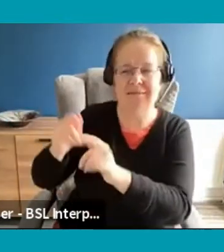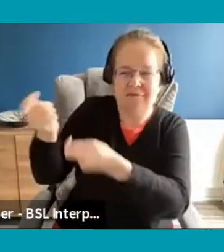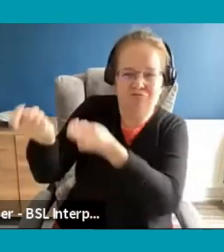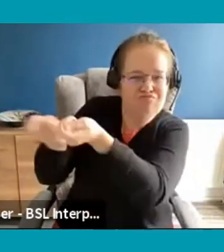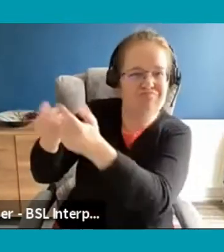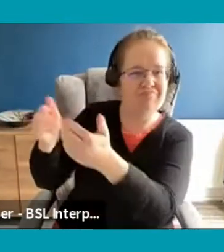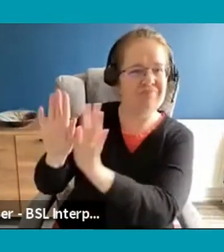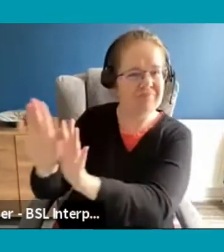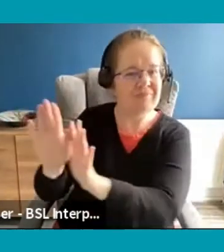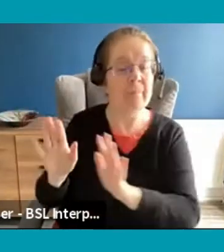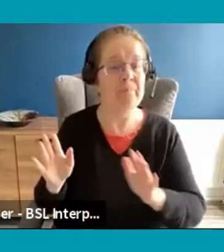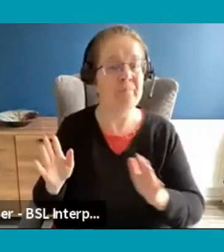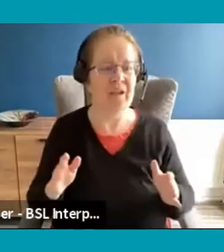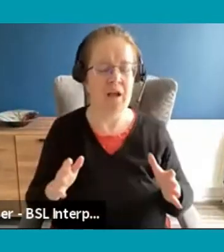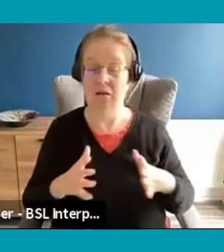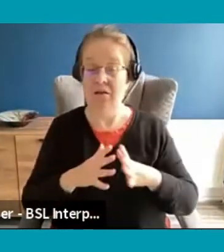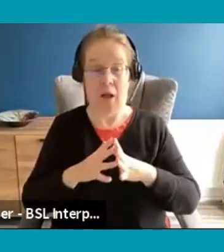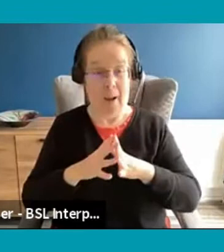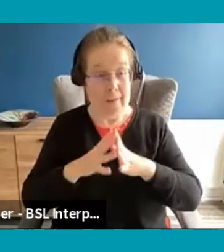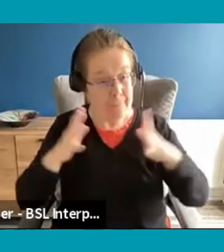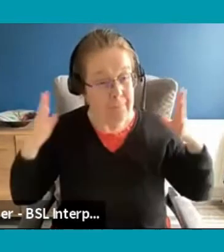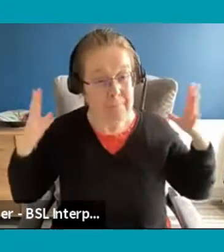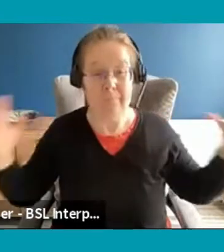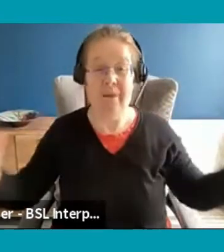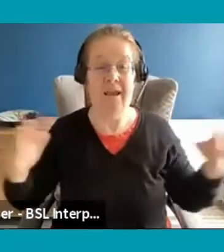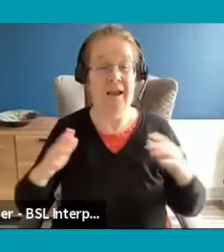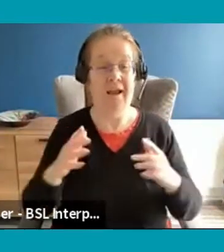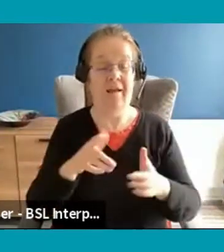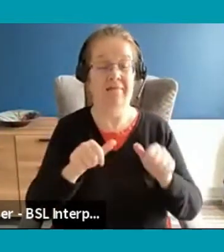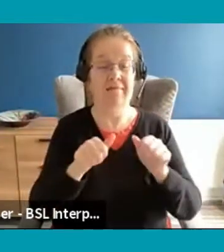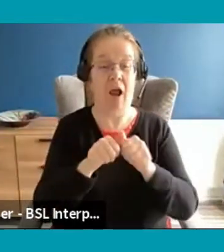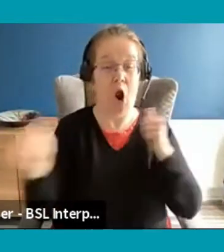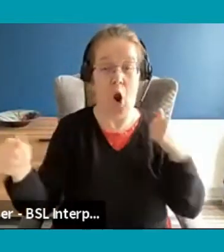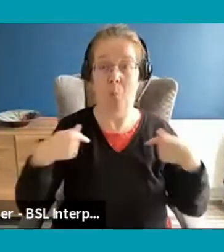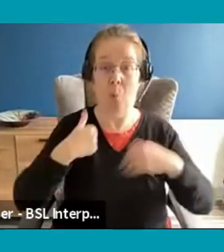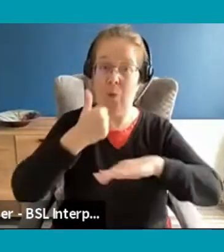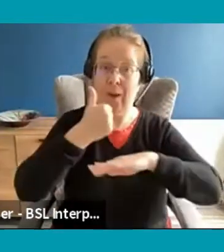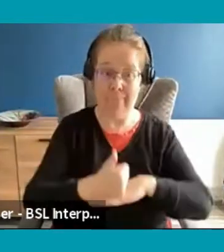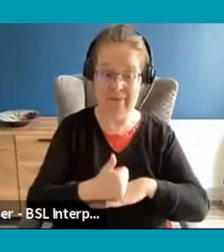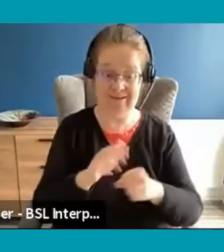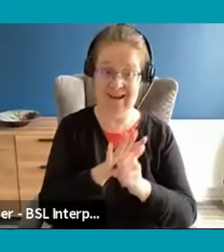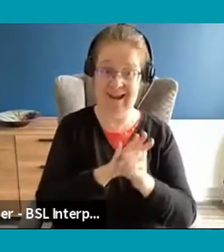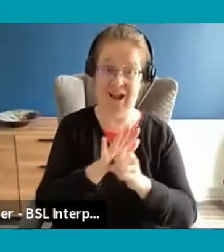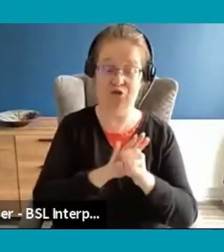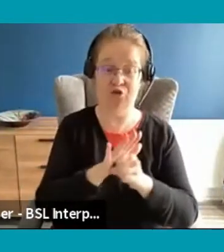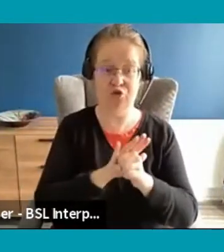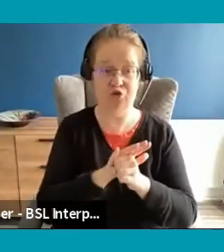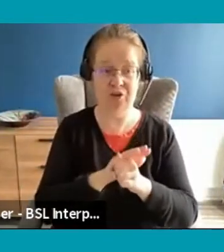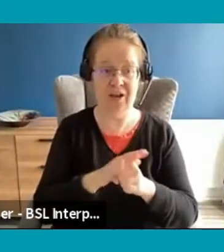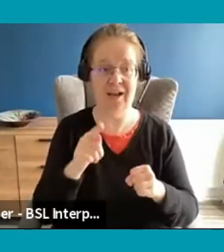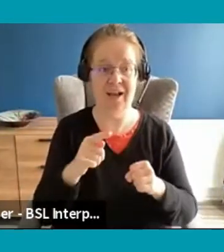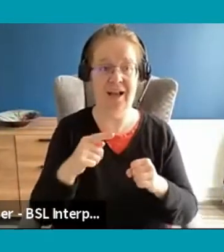so it is a really really large company. We are based nationally as our furthest North Depot is Aberdeen